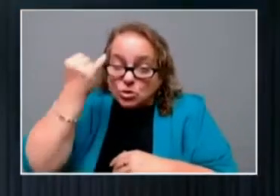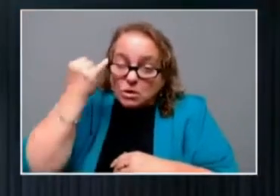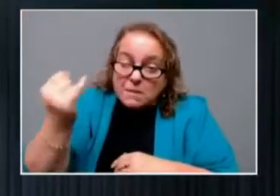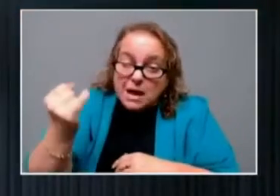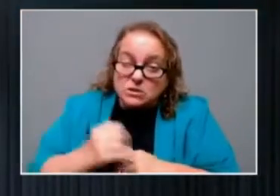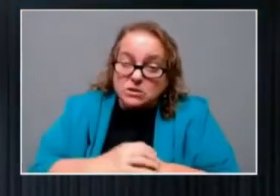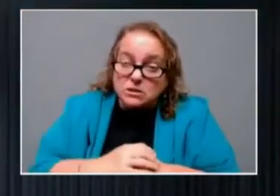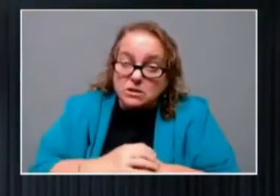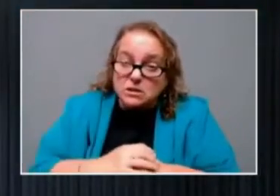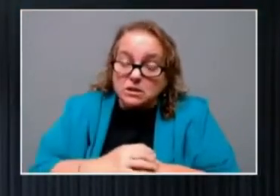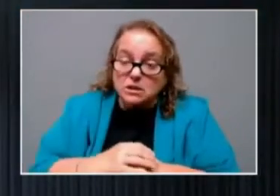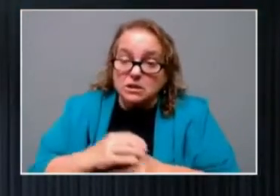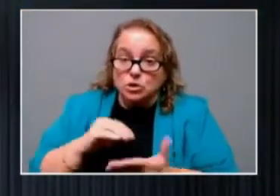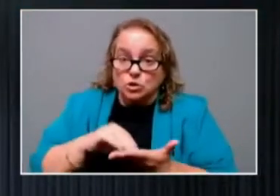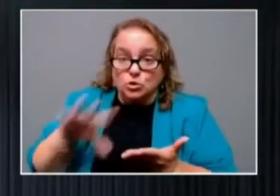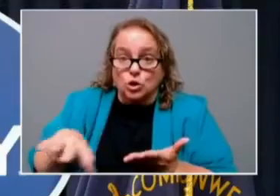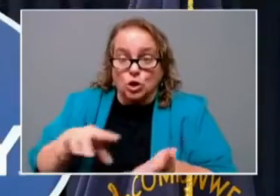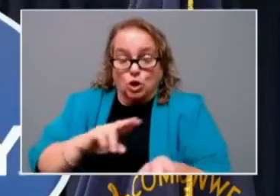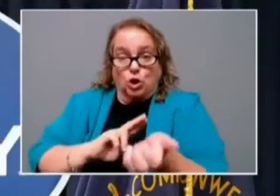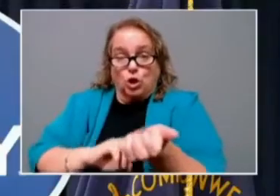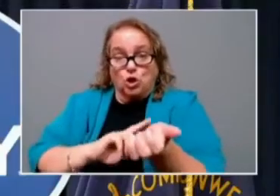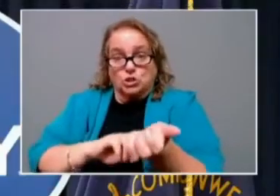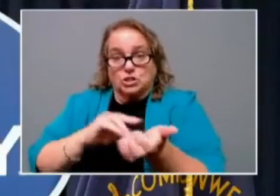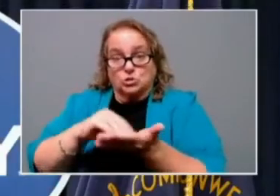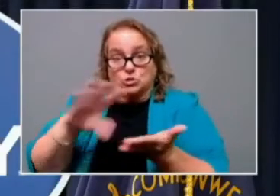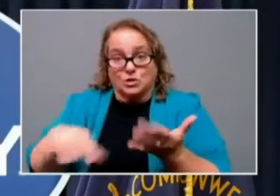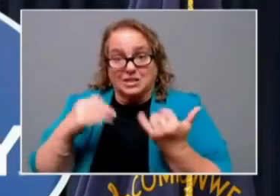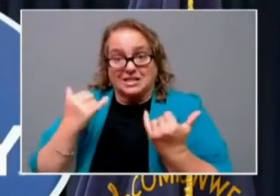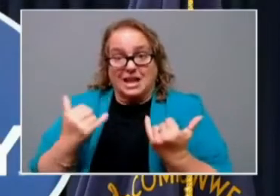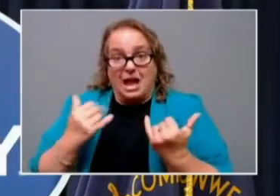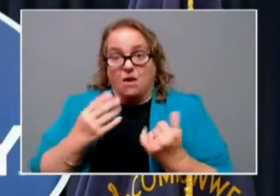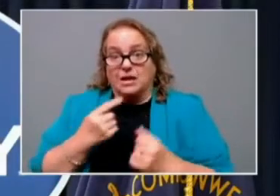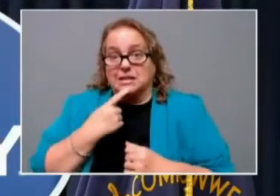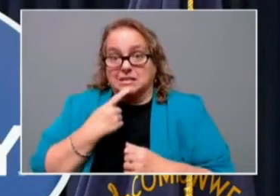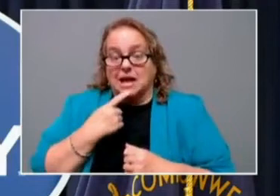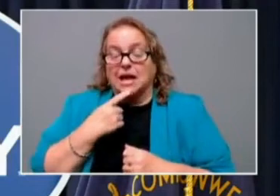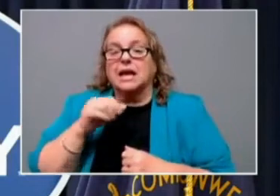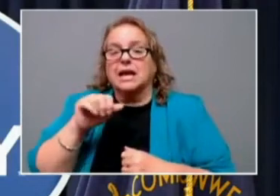being a nursing student right now and saying yes, I want to go into that